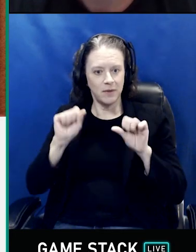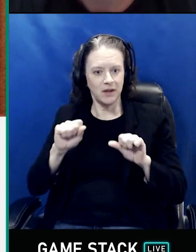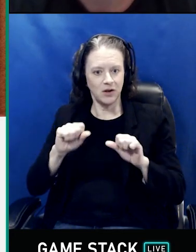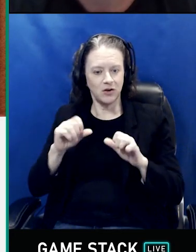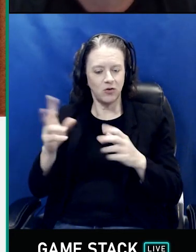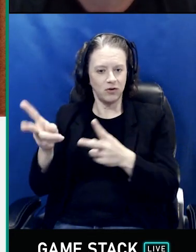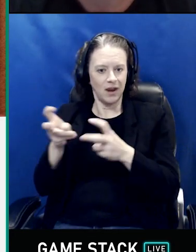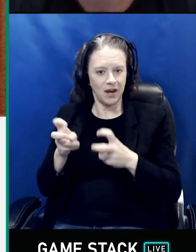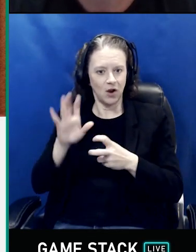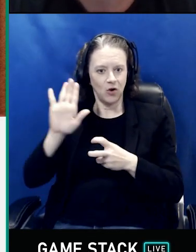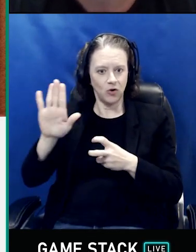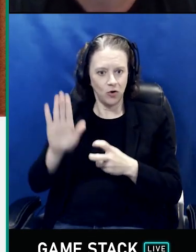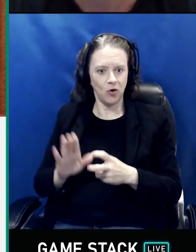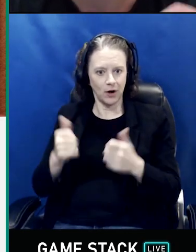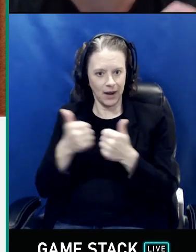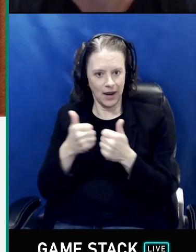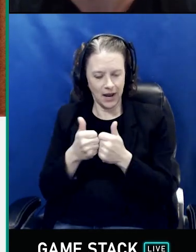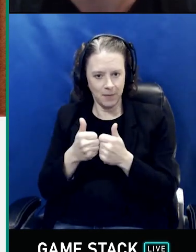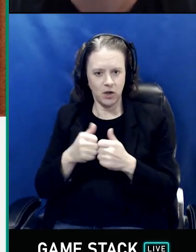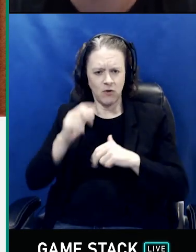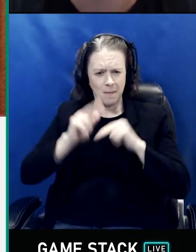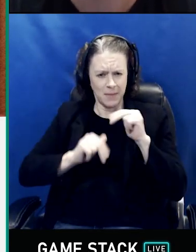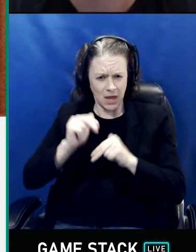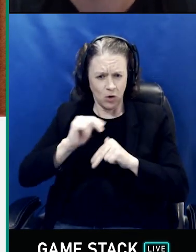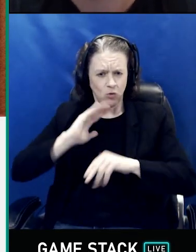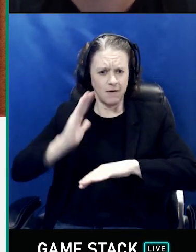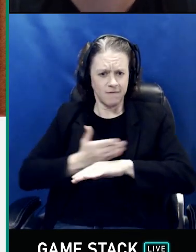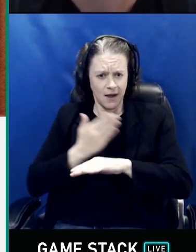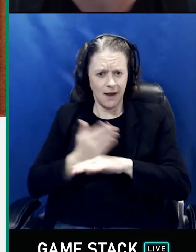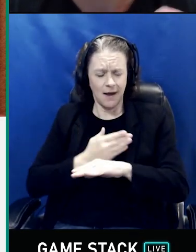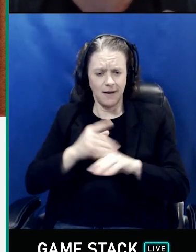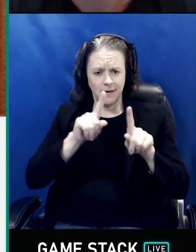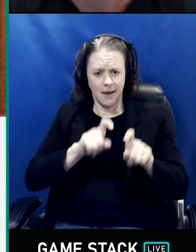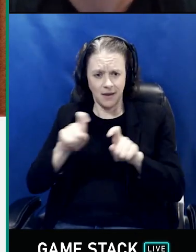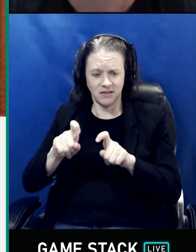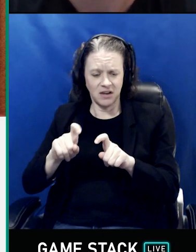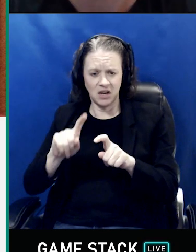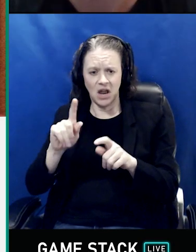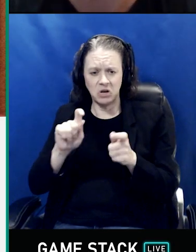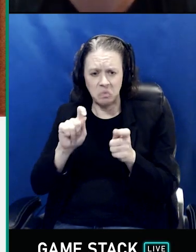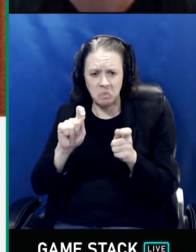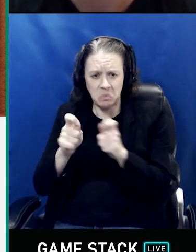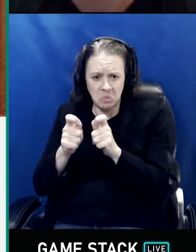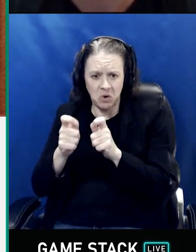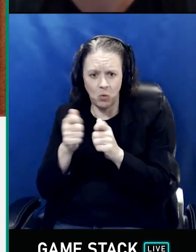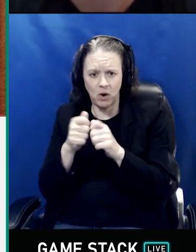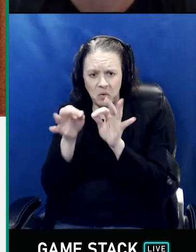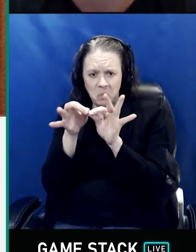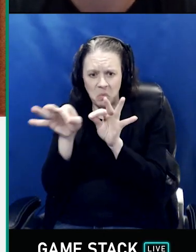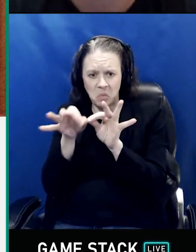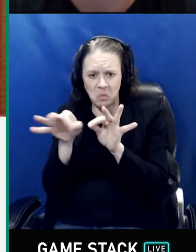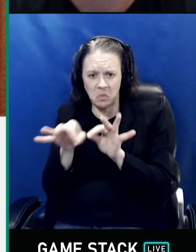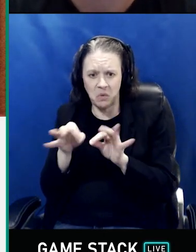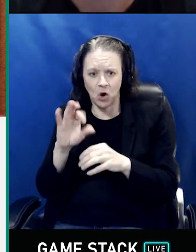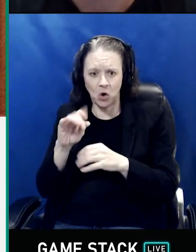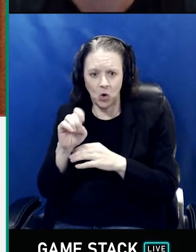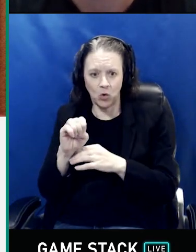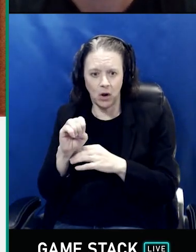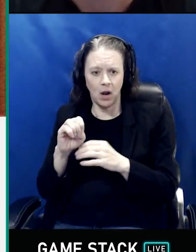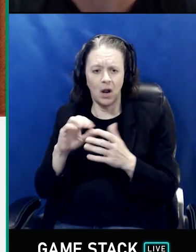modify it with a few lines of code to create a beautiful and complete mobile version of your title.